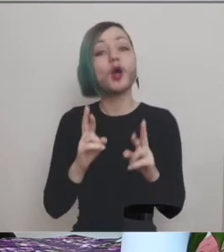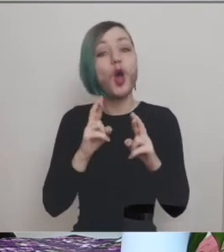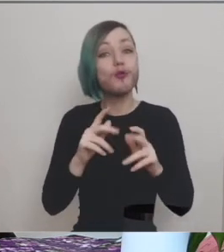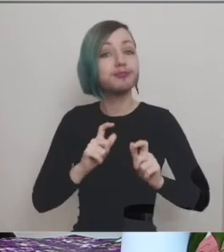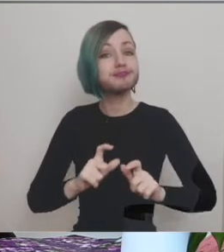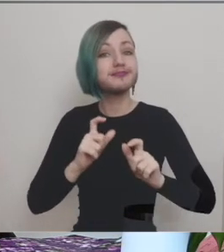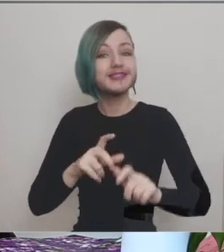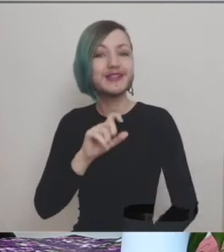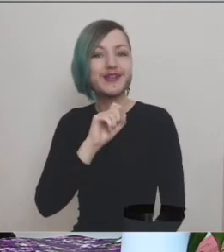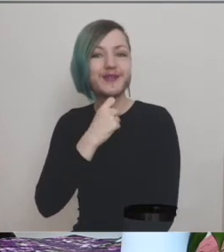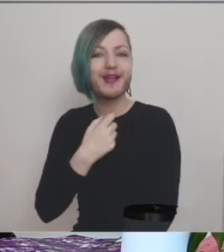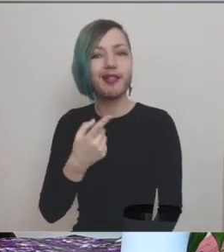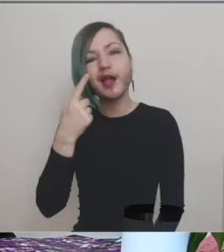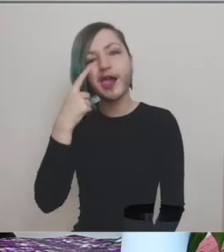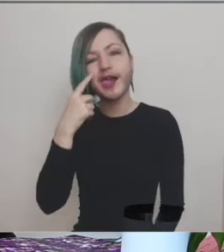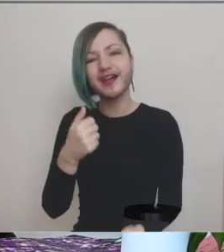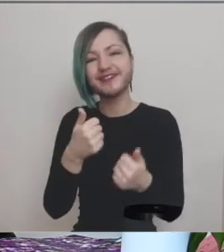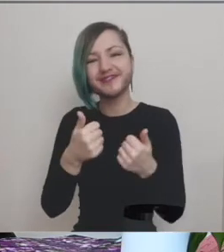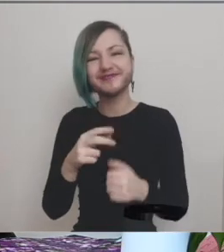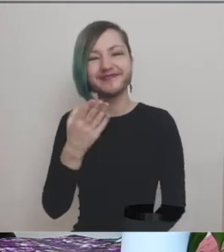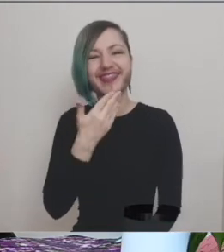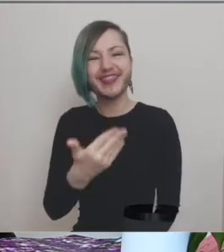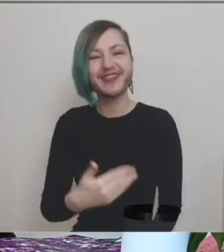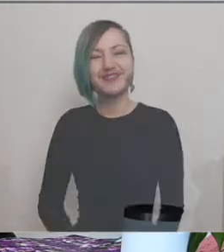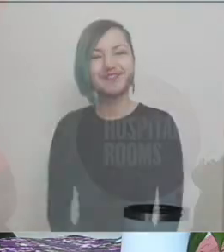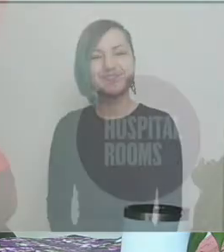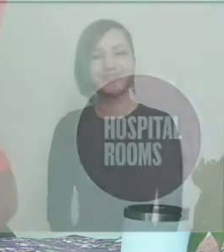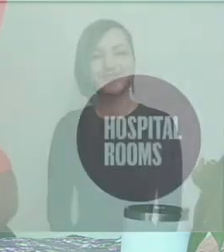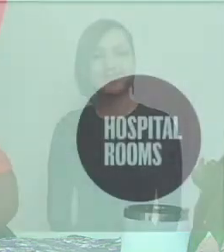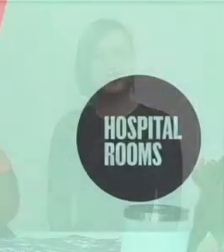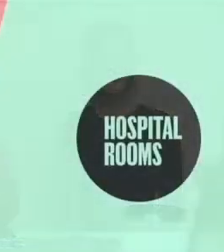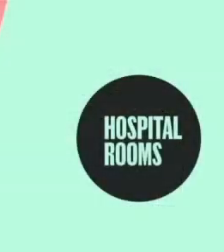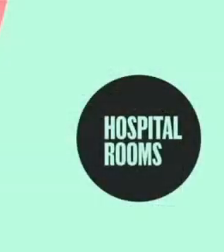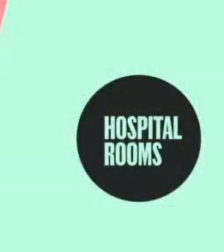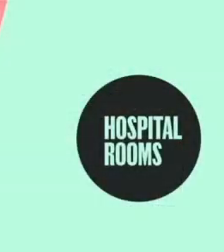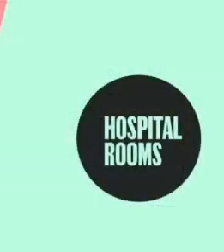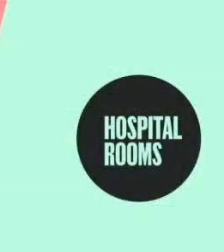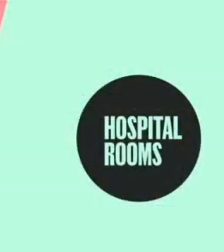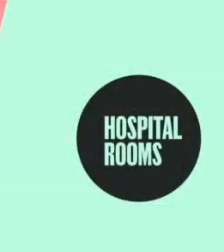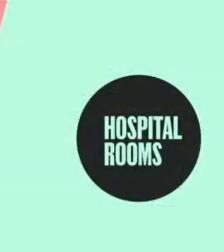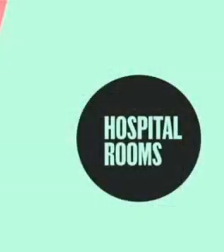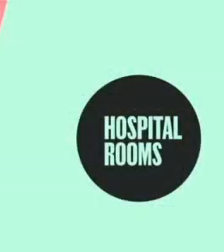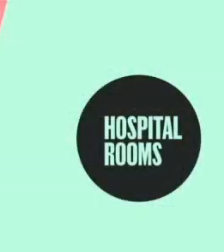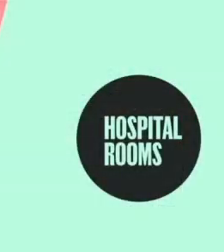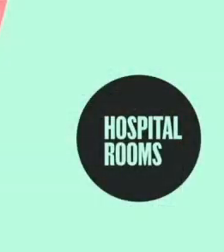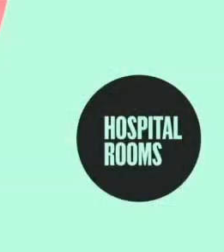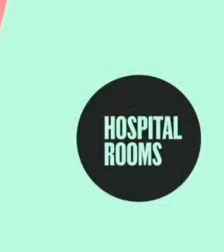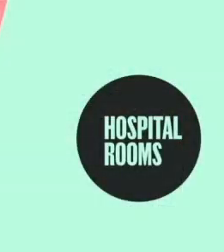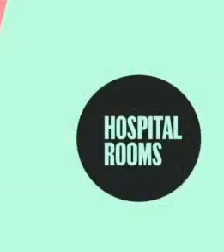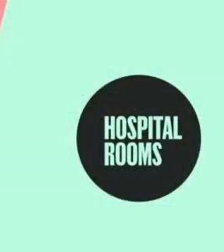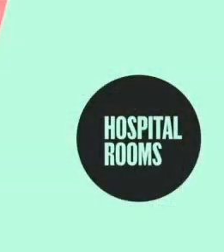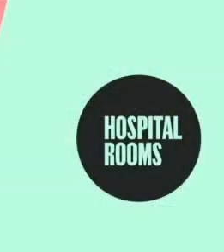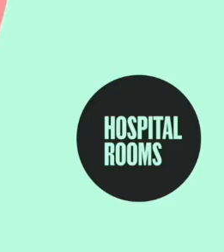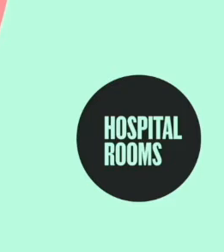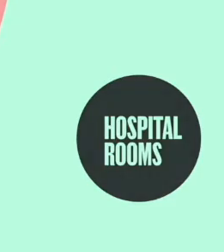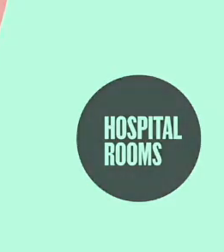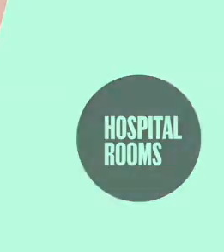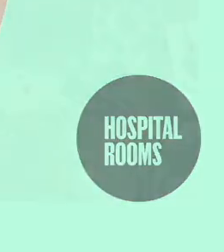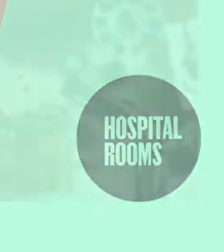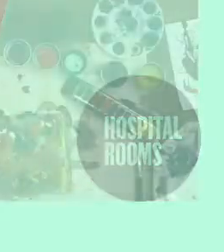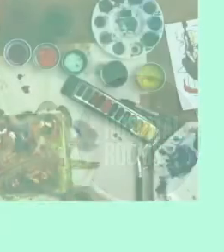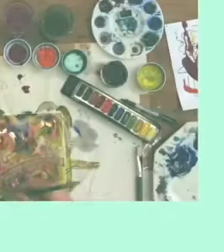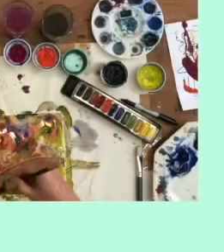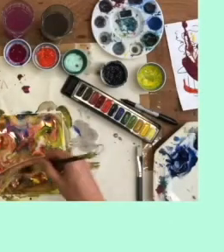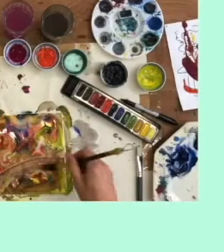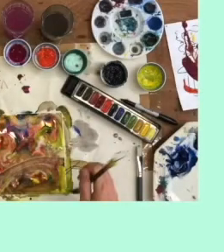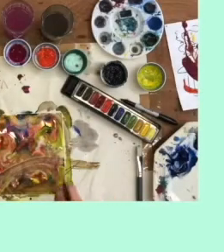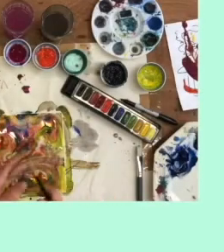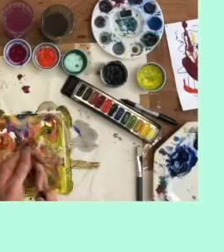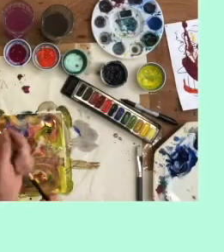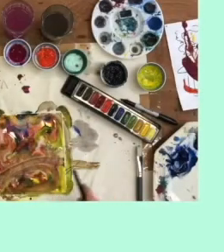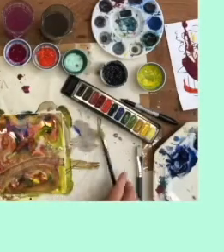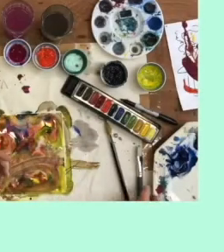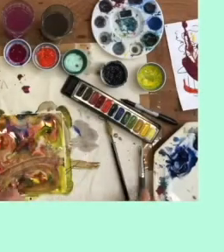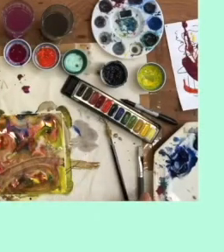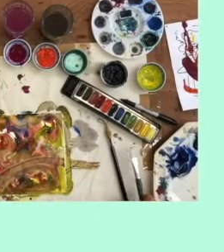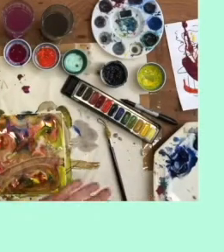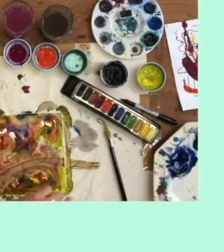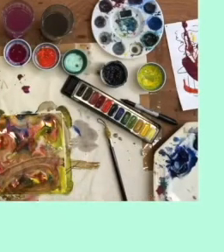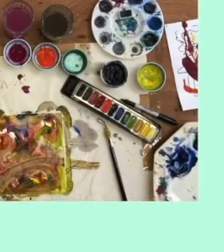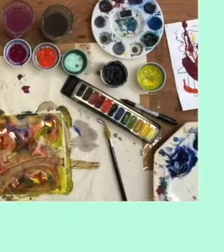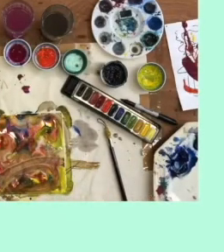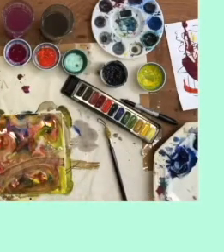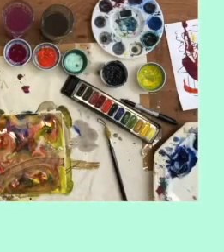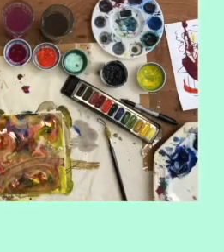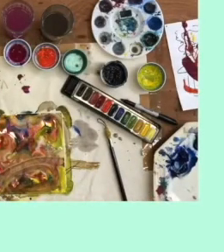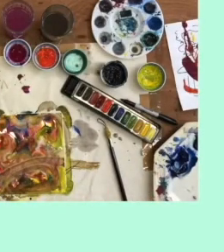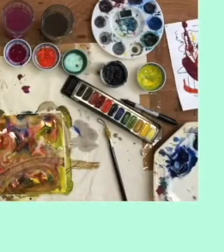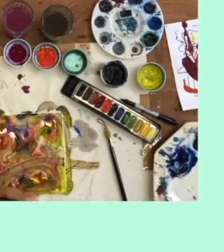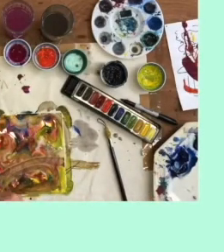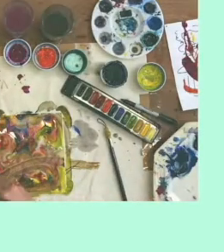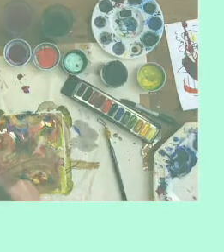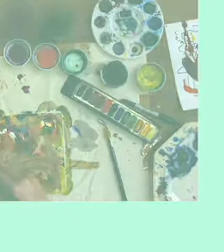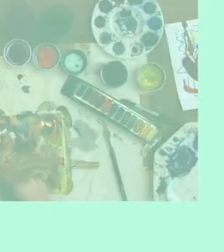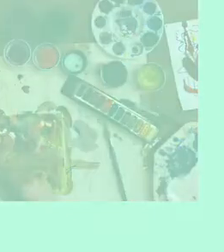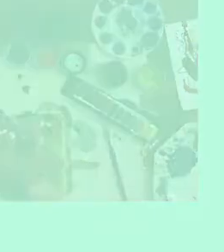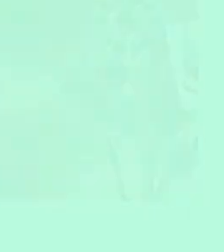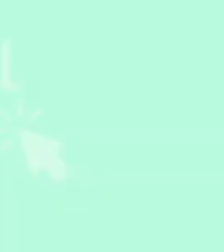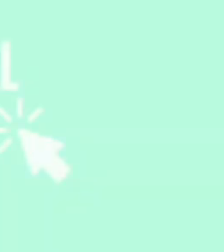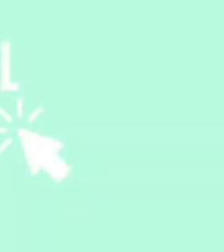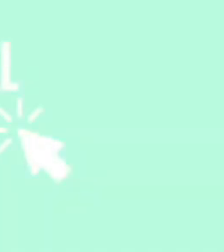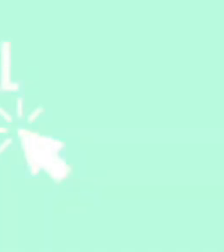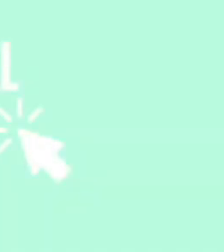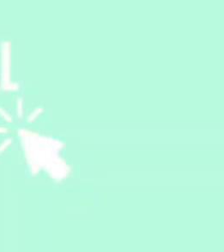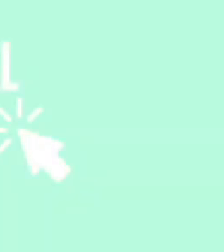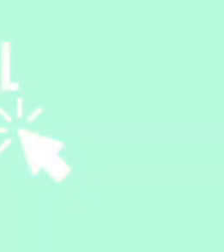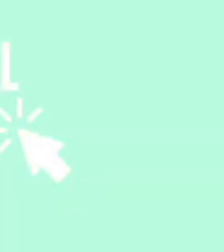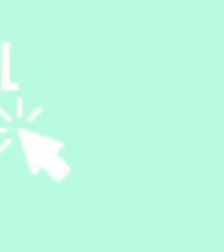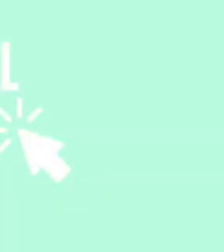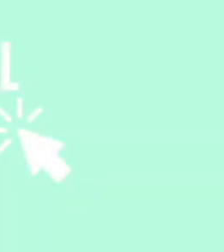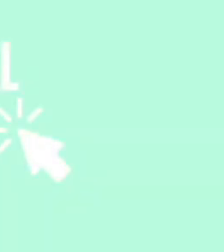just give things a go thank you so much.